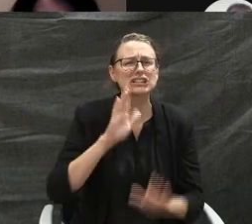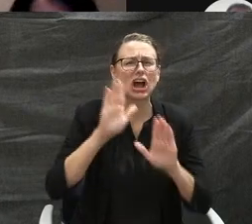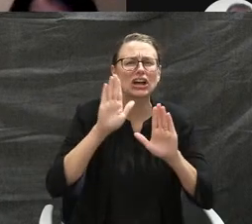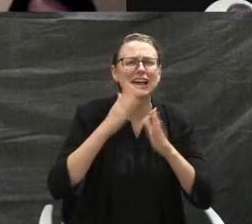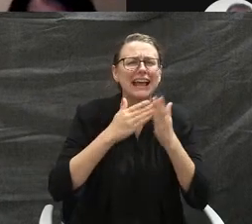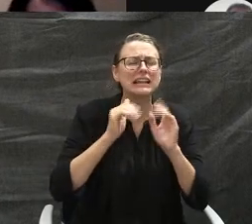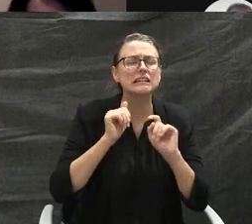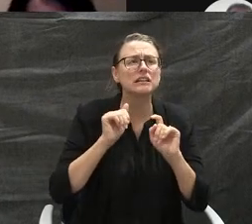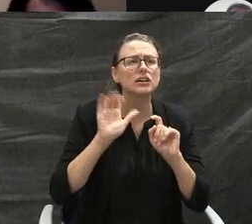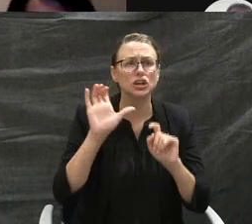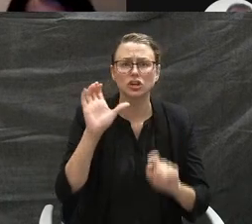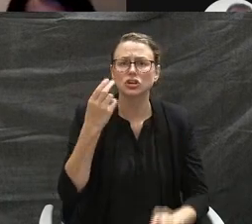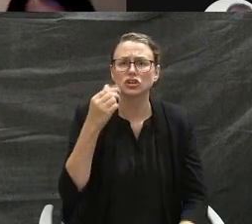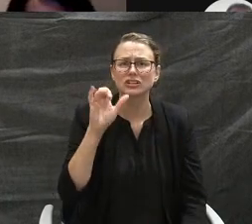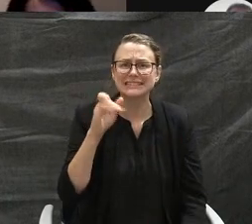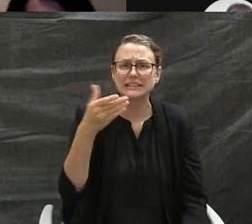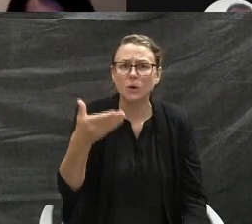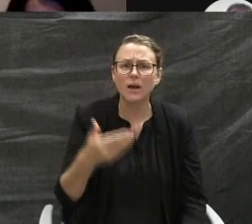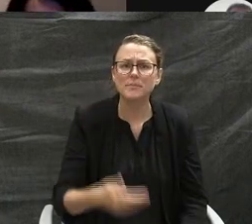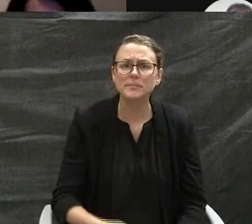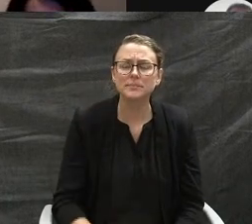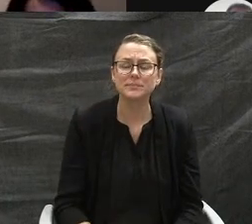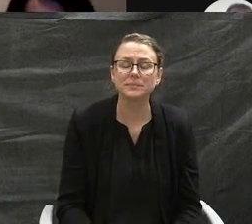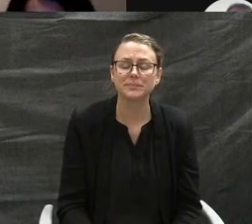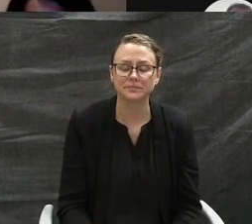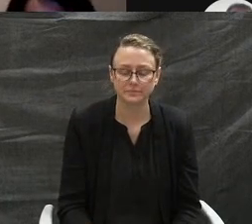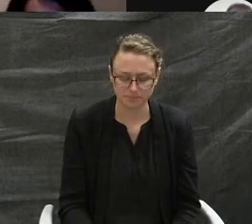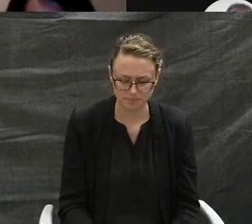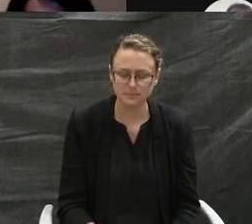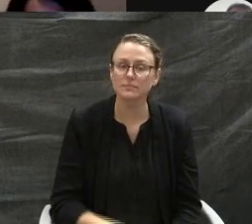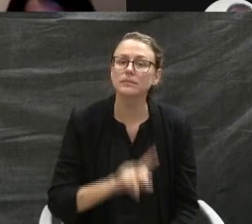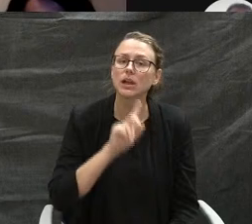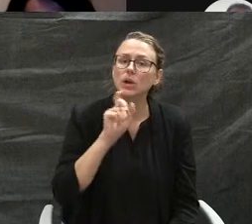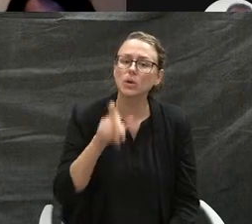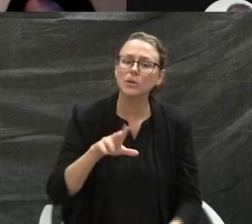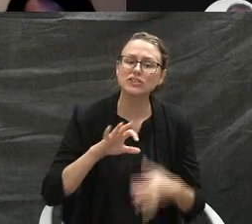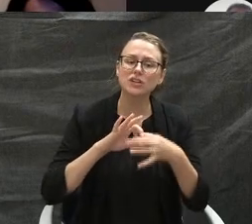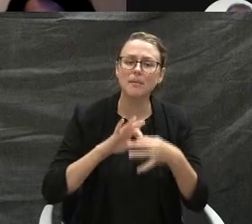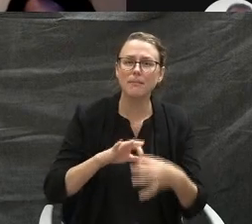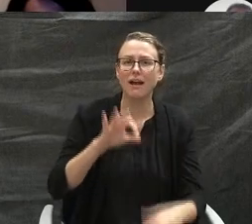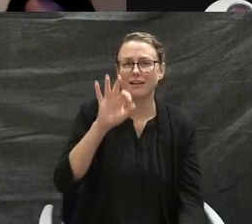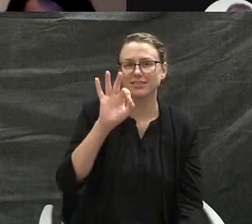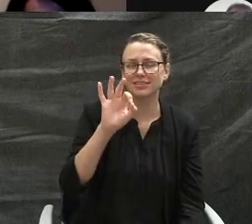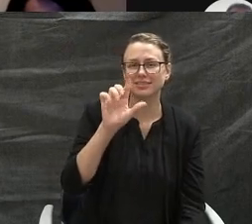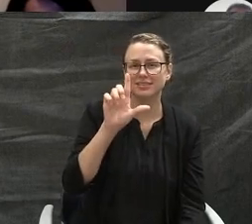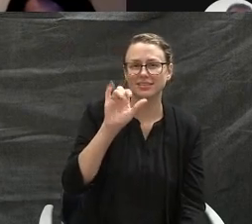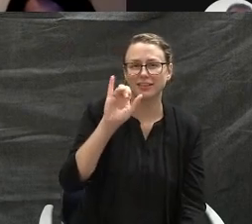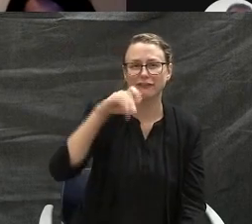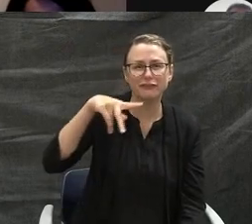Christine. OK, um have a question regarding the flipped classroom for middle school. Can we talk a little bit more about